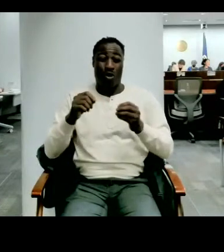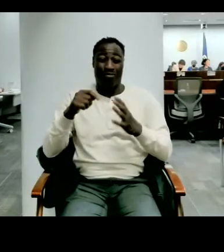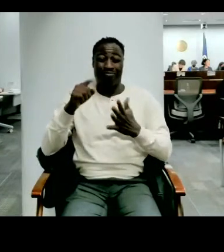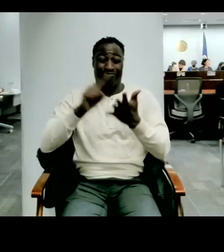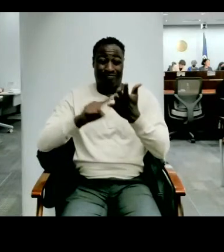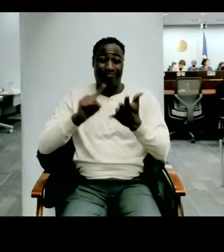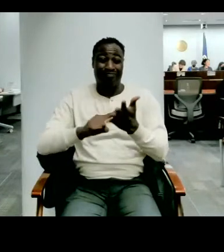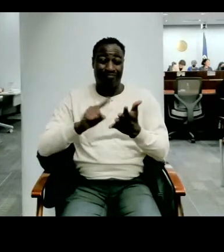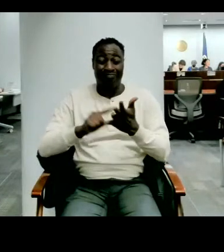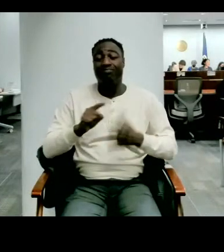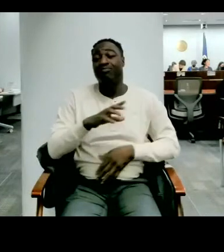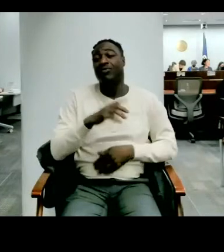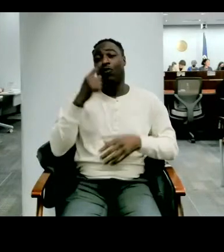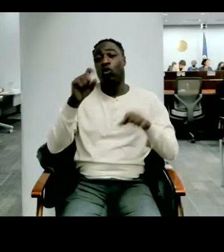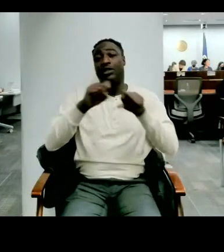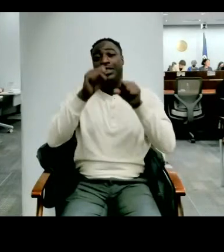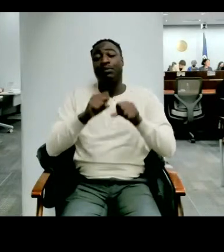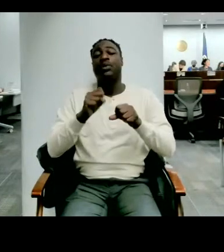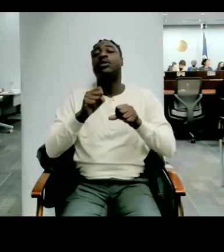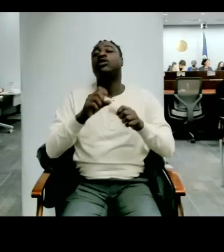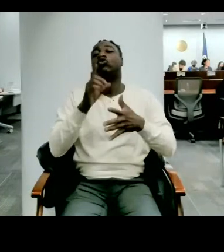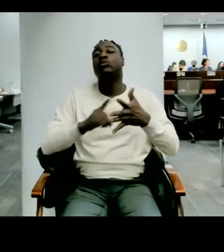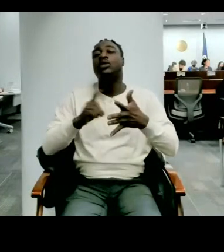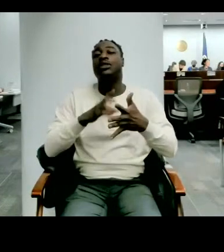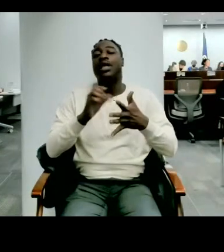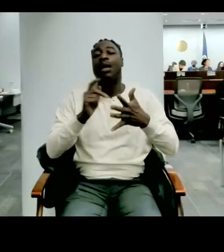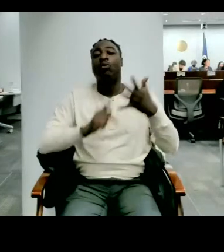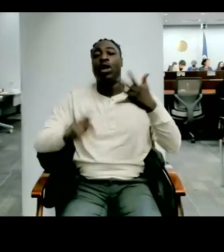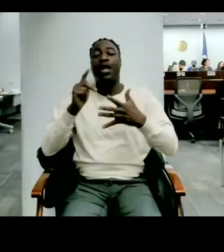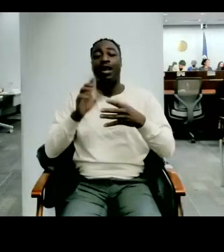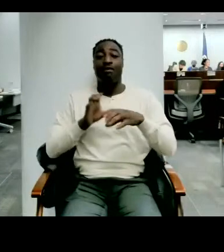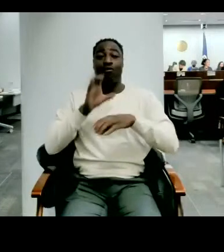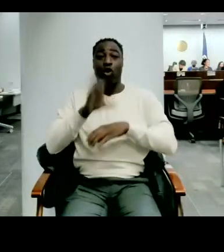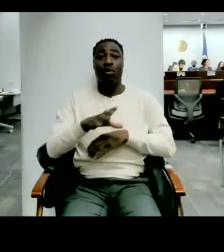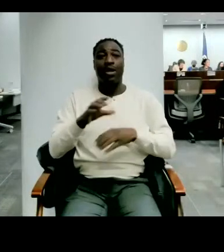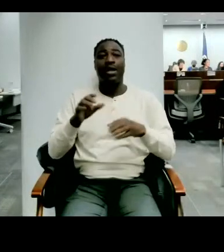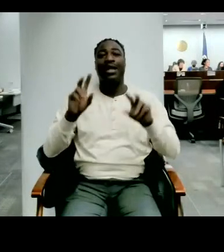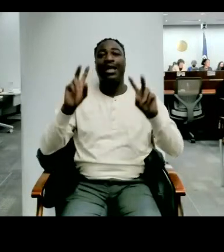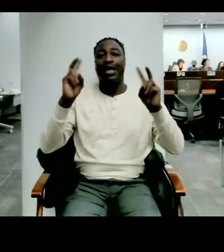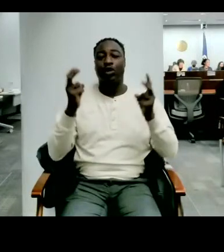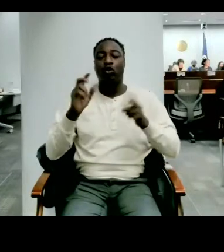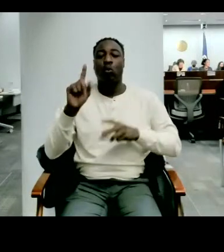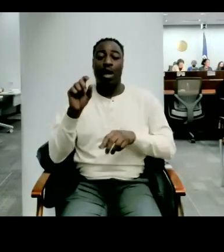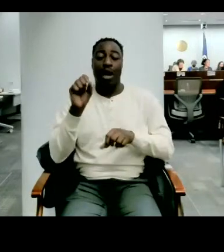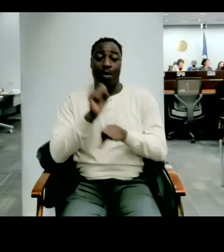and we also urge the Commission to prioritize enforcement in matters where employers improperly